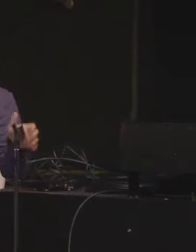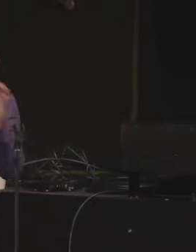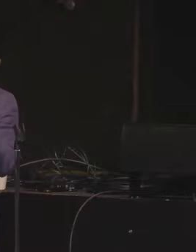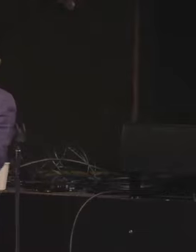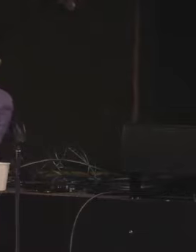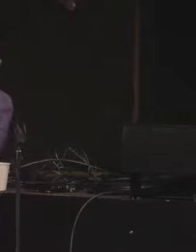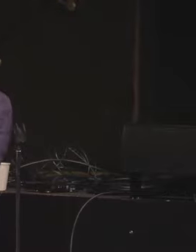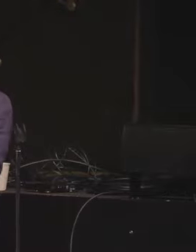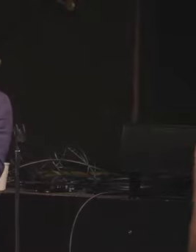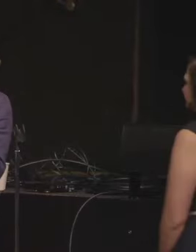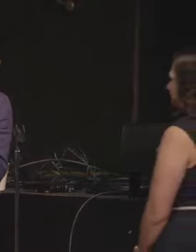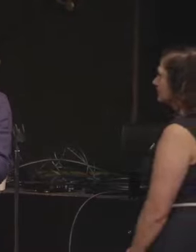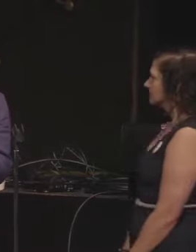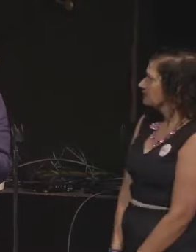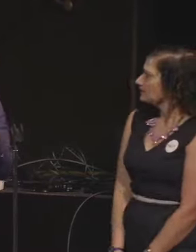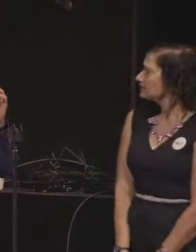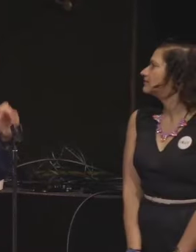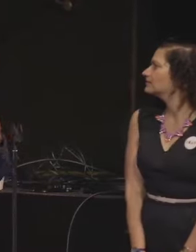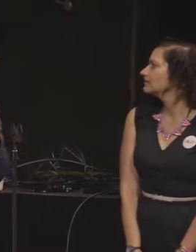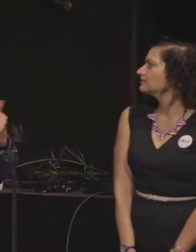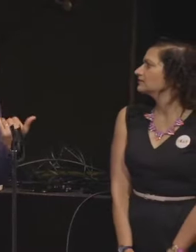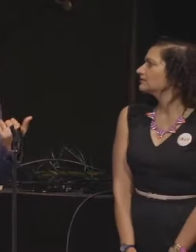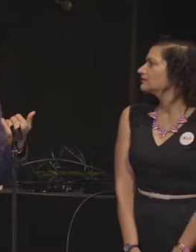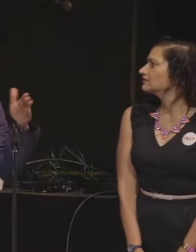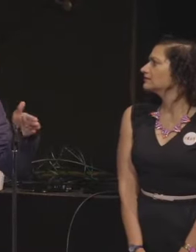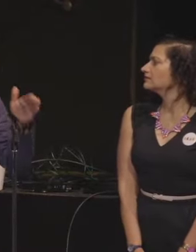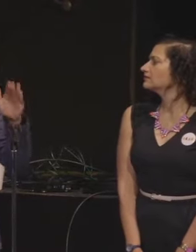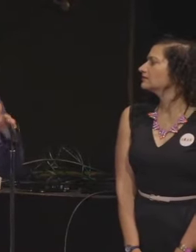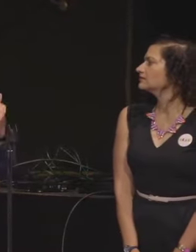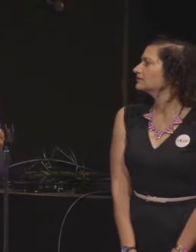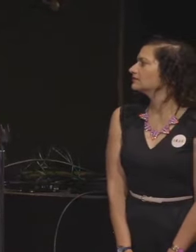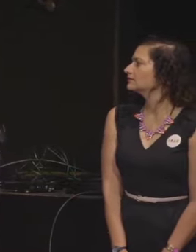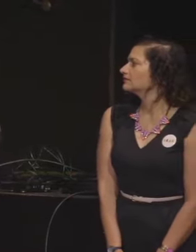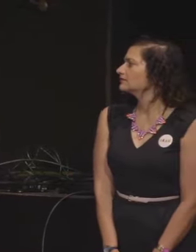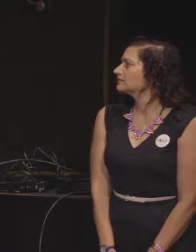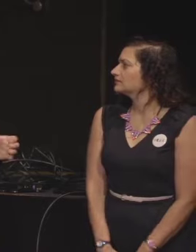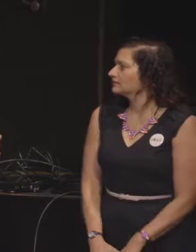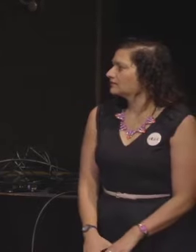Our information is in the program. Captionpoint.com/resources for this.